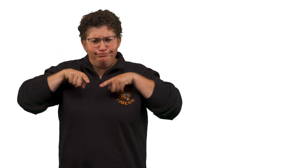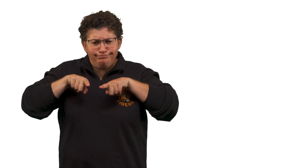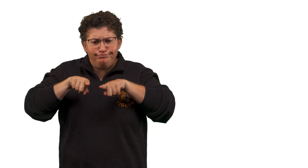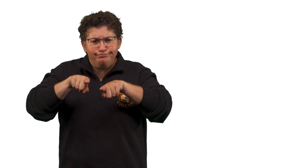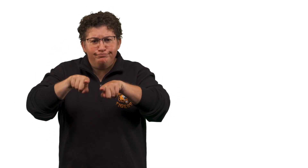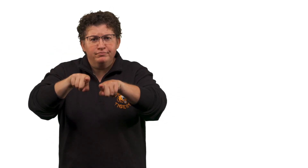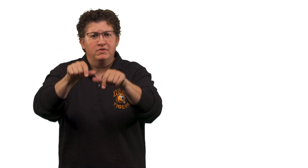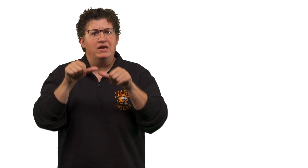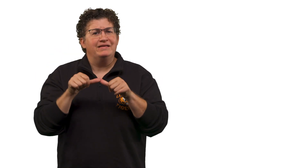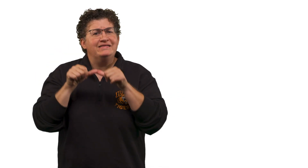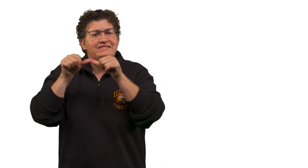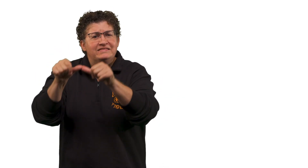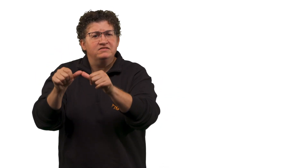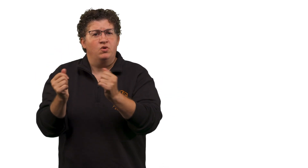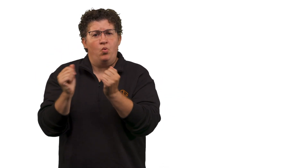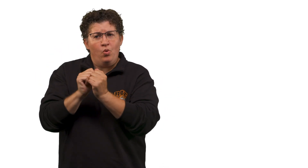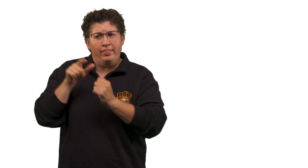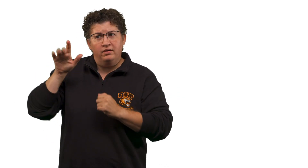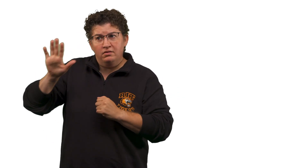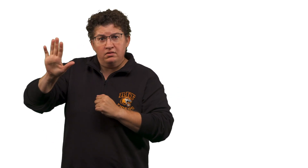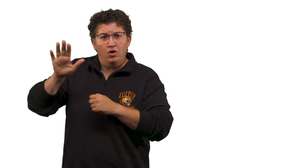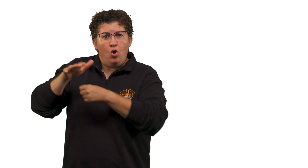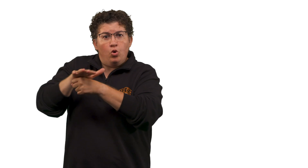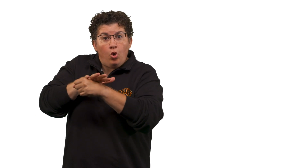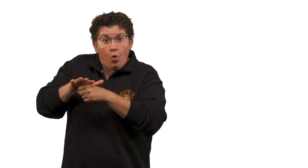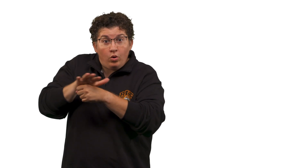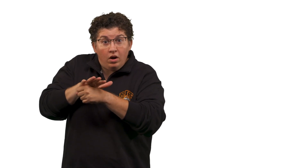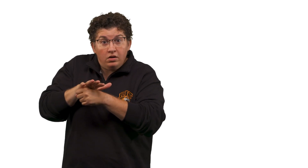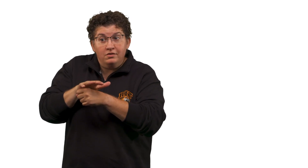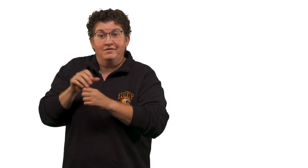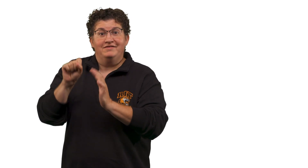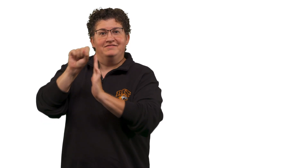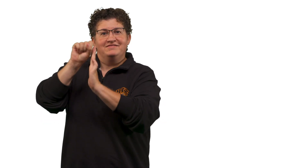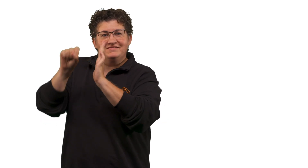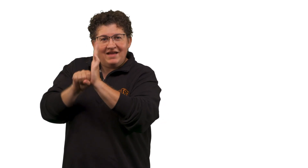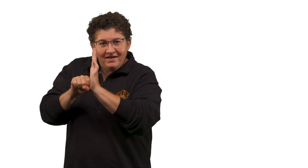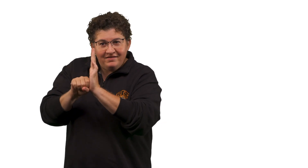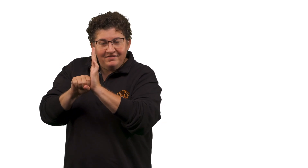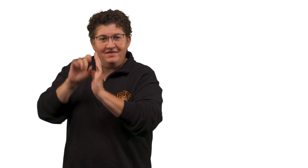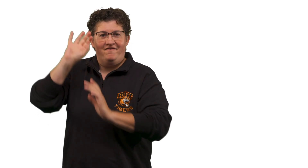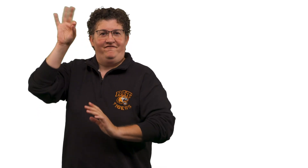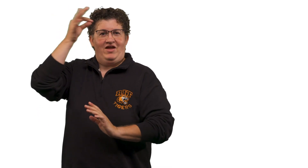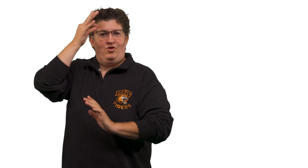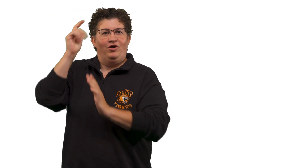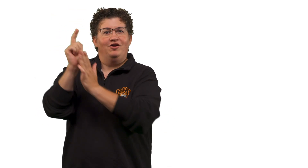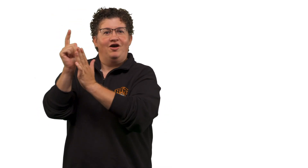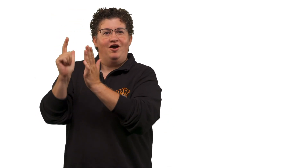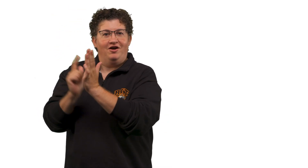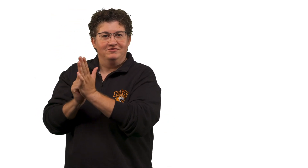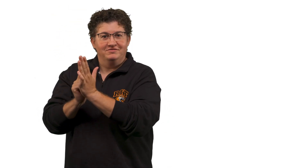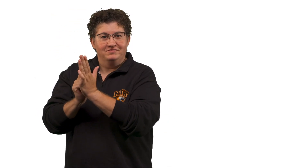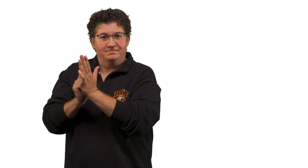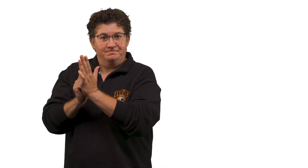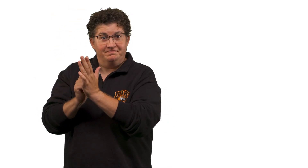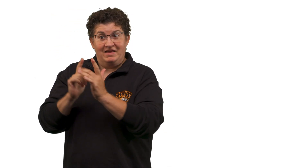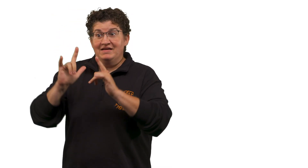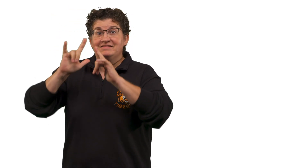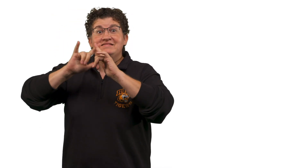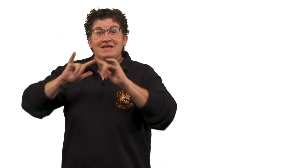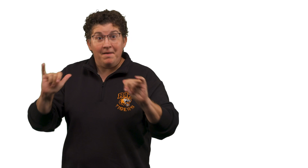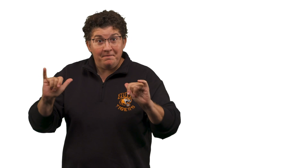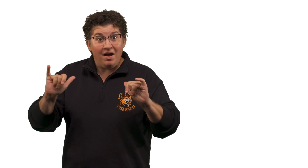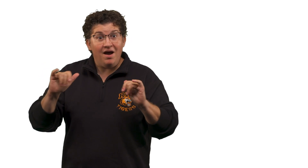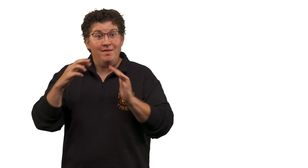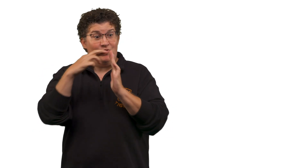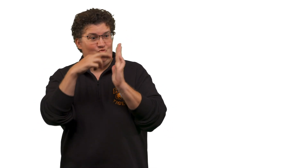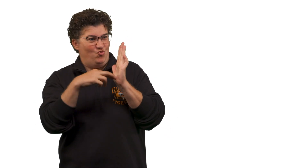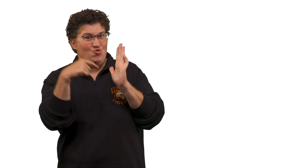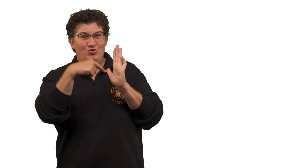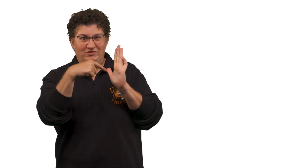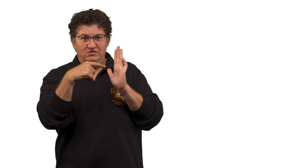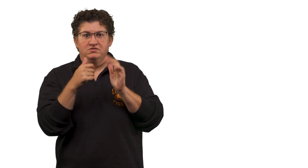Our plans are aligned and consistent with applicable local, state, and federal laws,